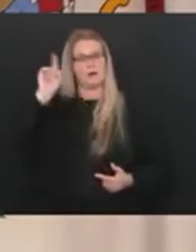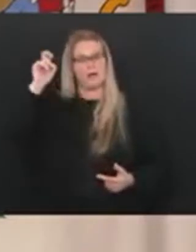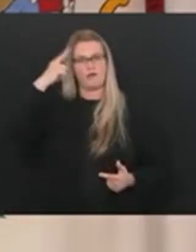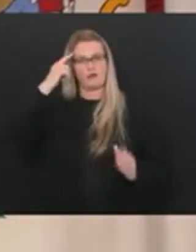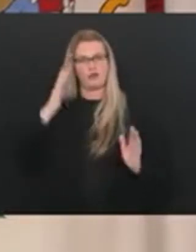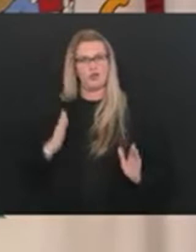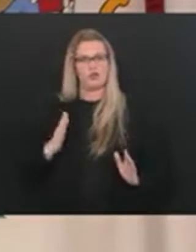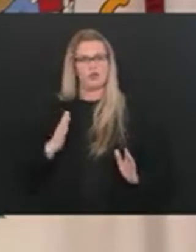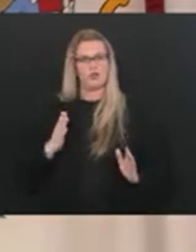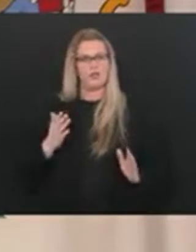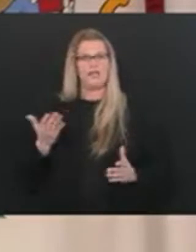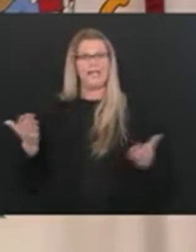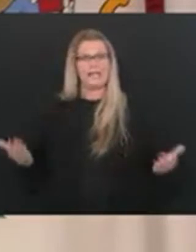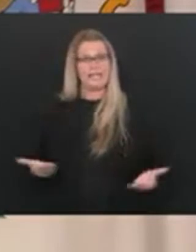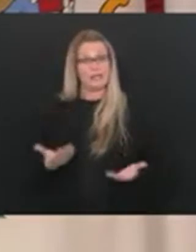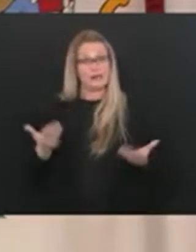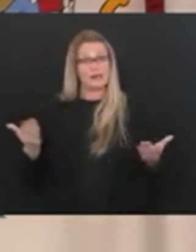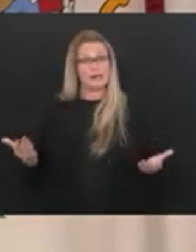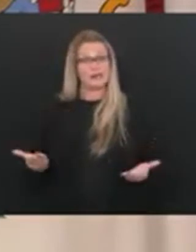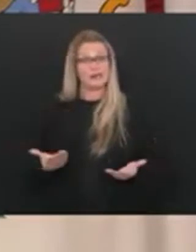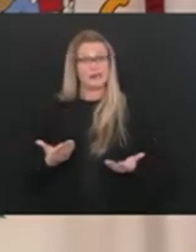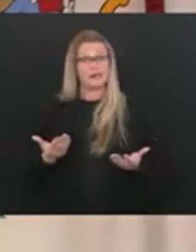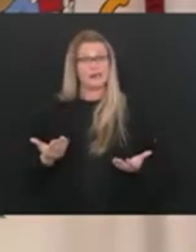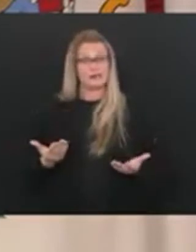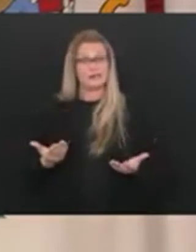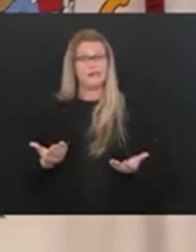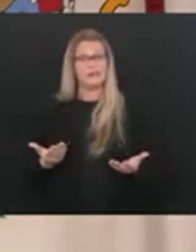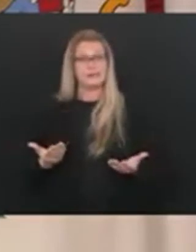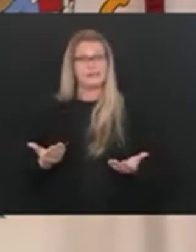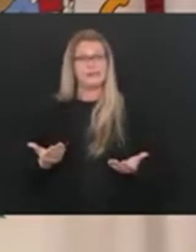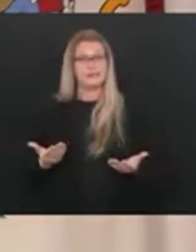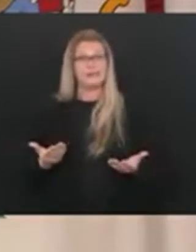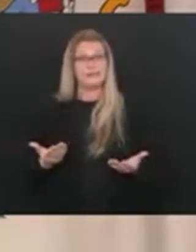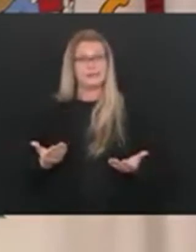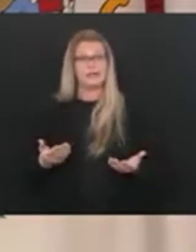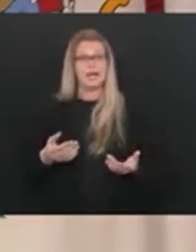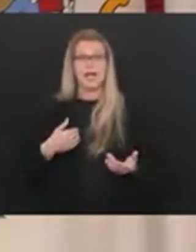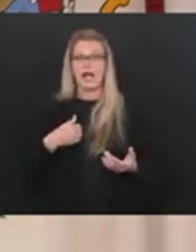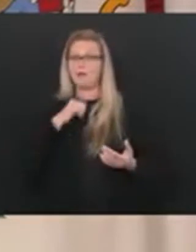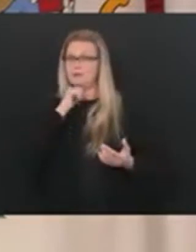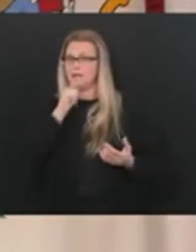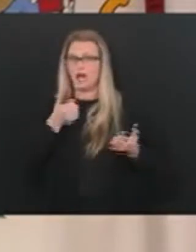THAT ESPECIALLY MYSELF, YOUR GOVERNOR, IS HERE TO BE -- TO